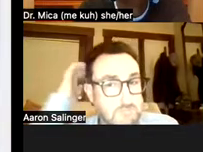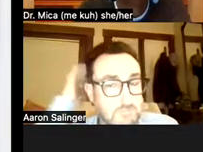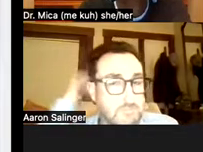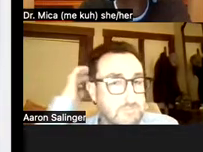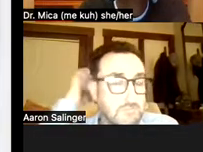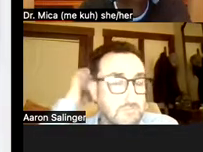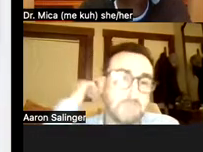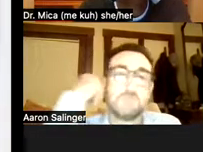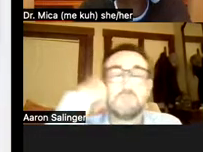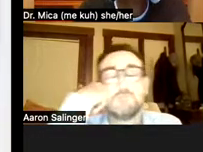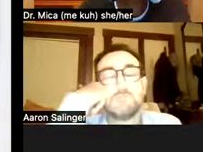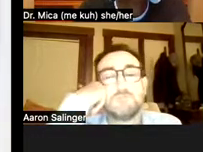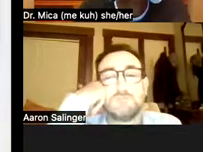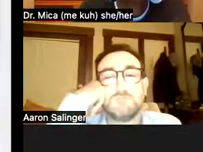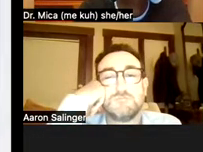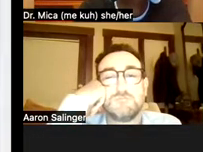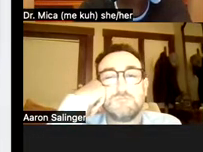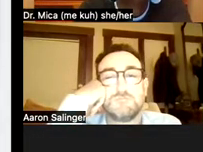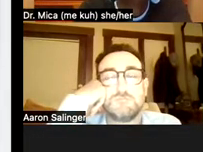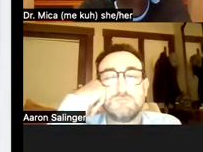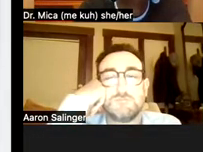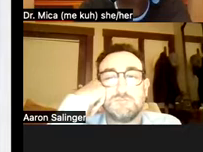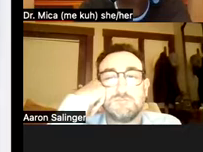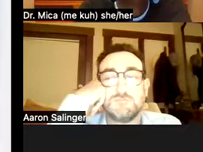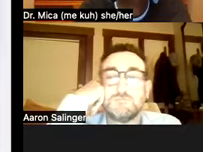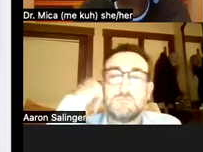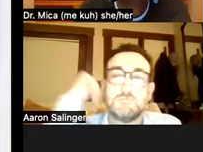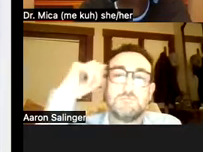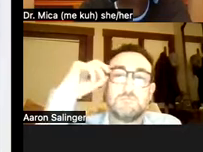and it's on a a nice tray there. 20:04:05 So our beautiful white tablecloth.